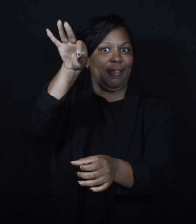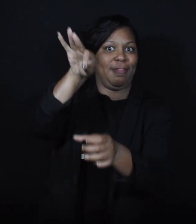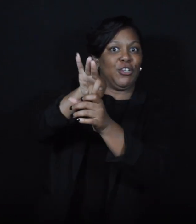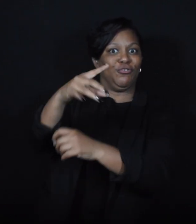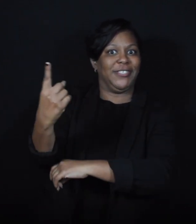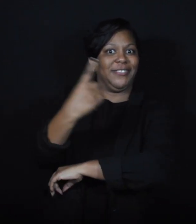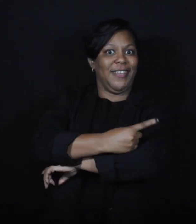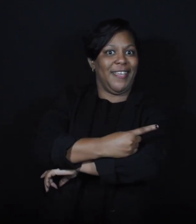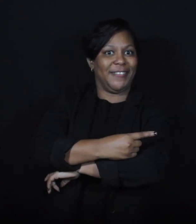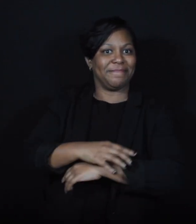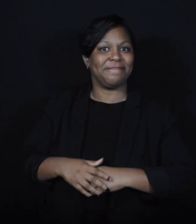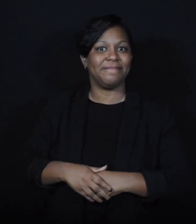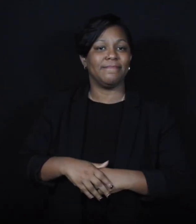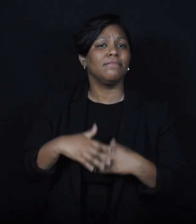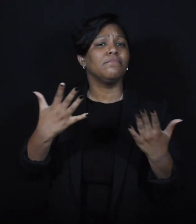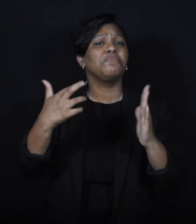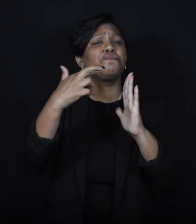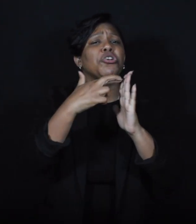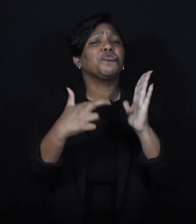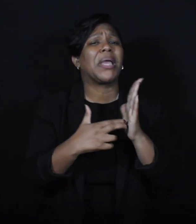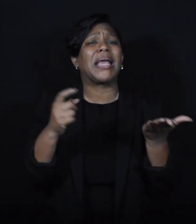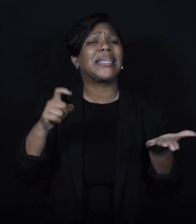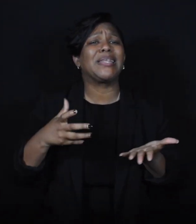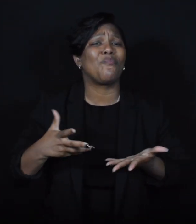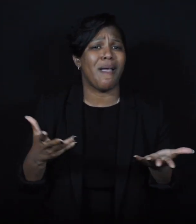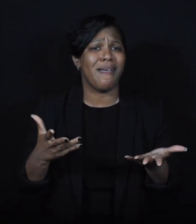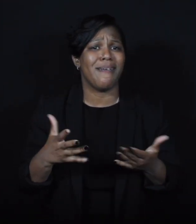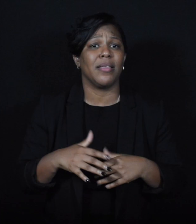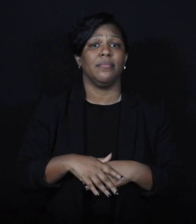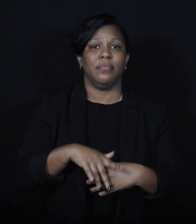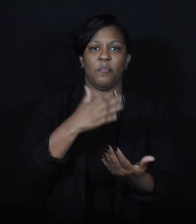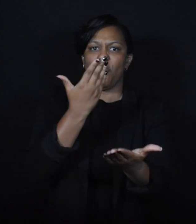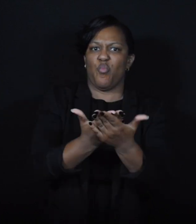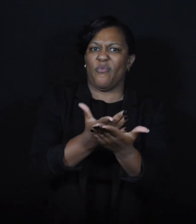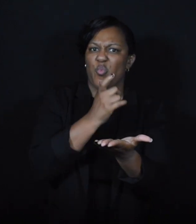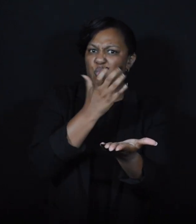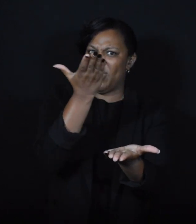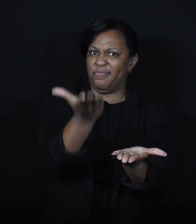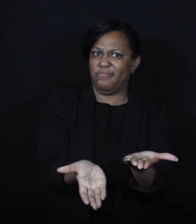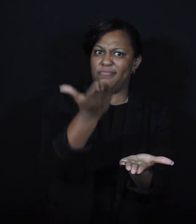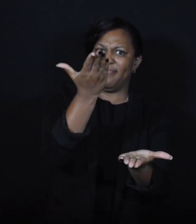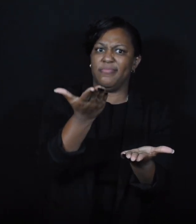To register, you need to bring proof of who you are and proof of where you live (your residence).